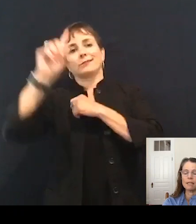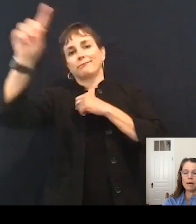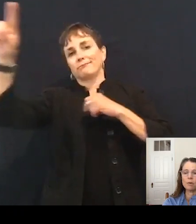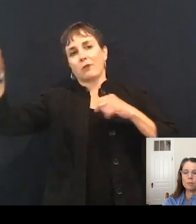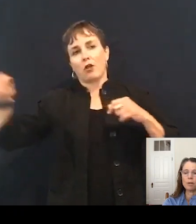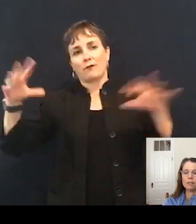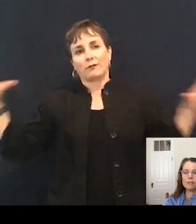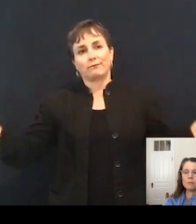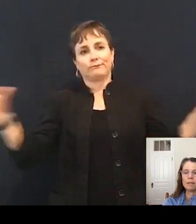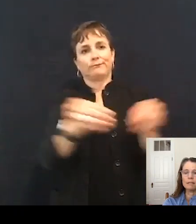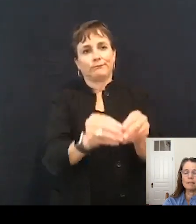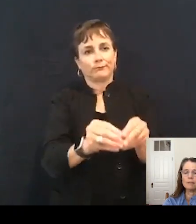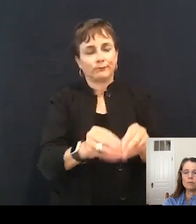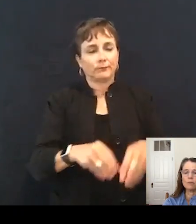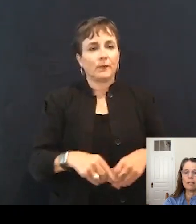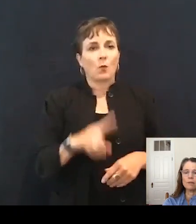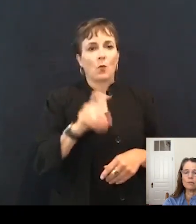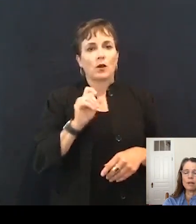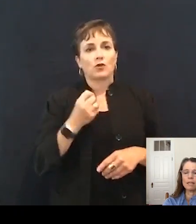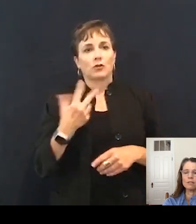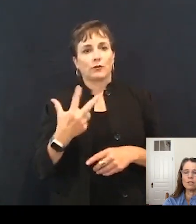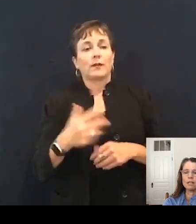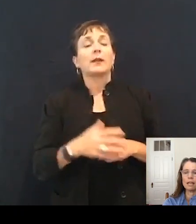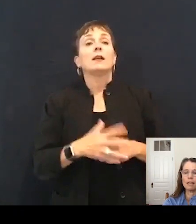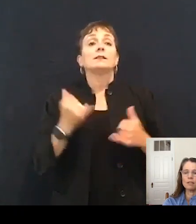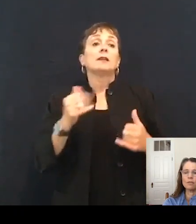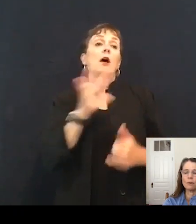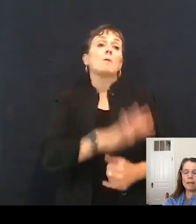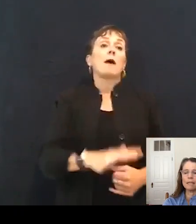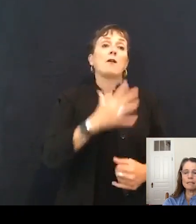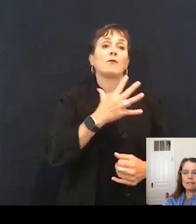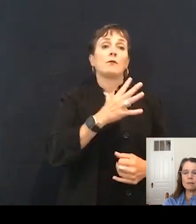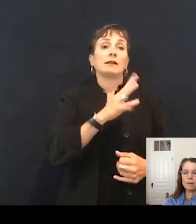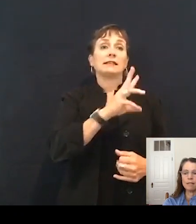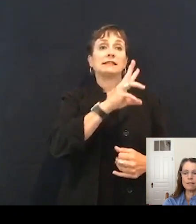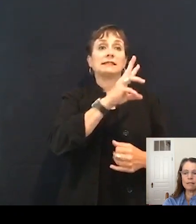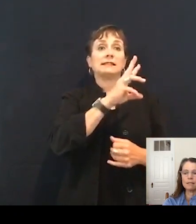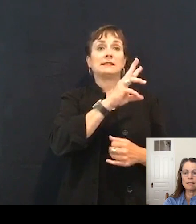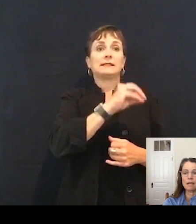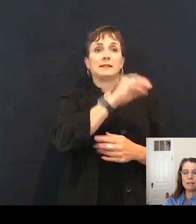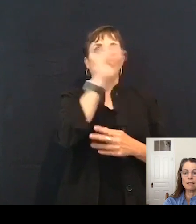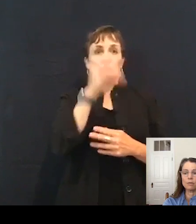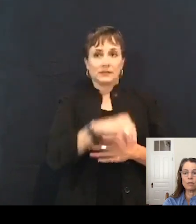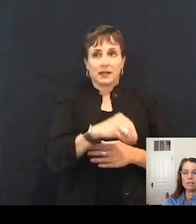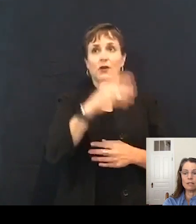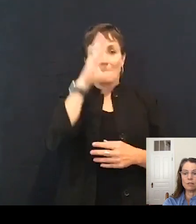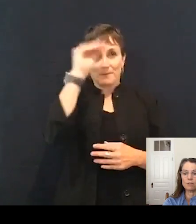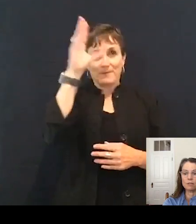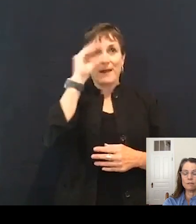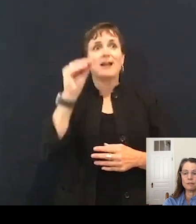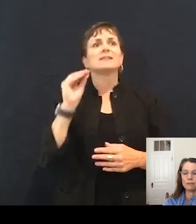our participants range in age from 18 months to 93 years.